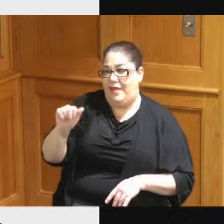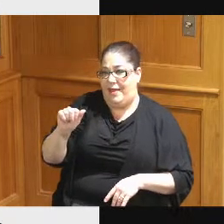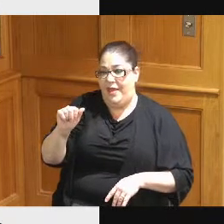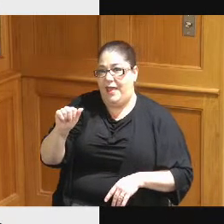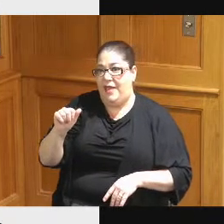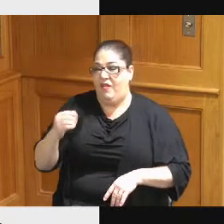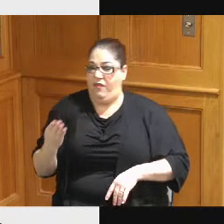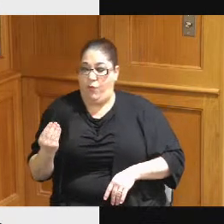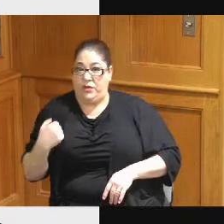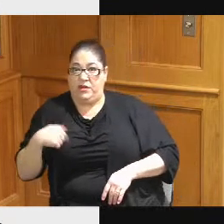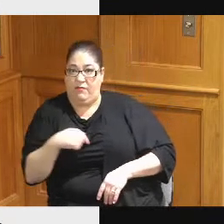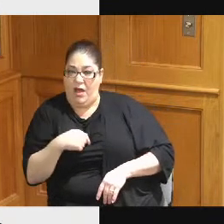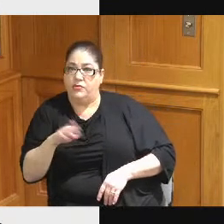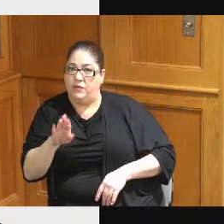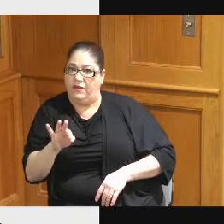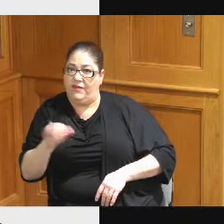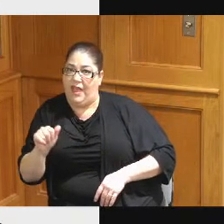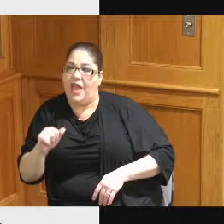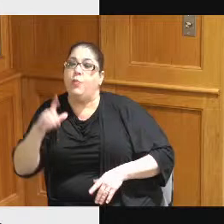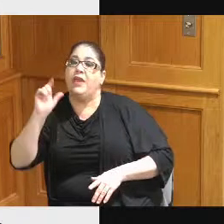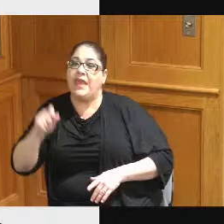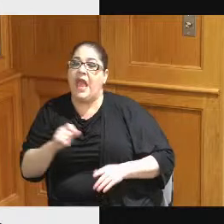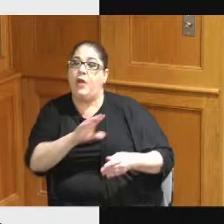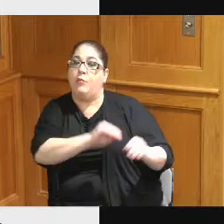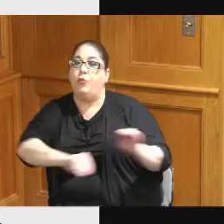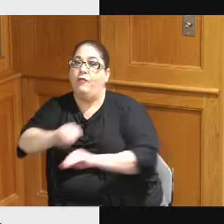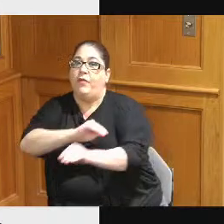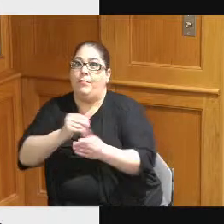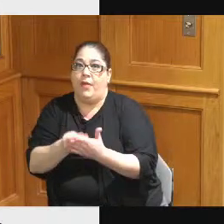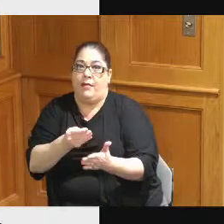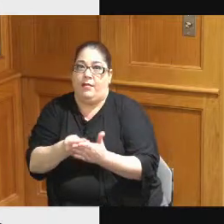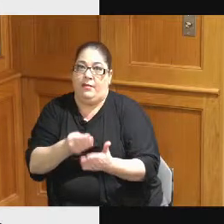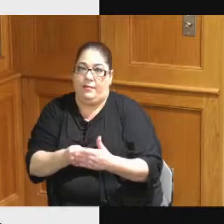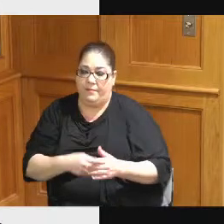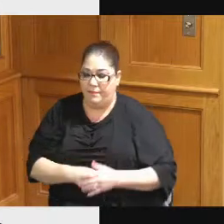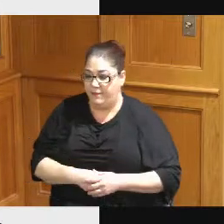I think another thing that's important about us stepping into that role of handling that